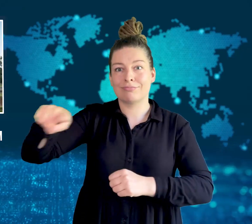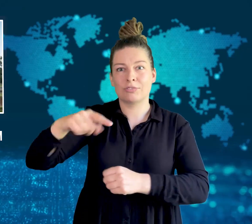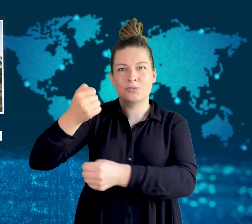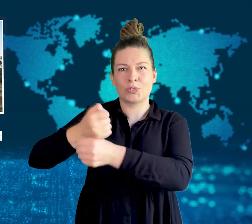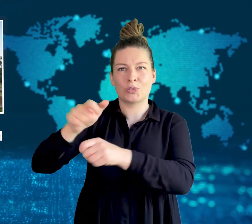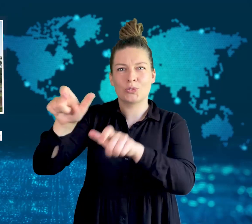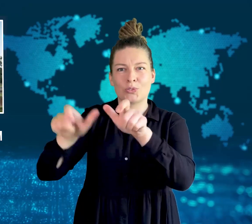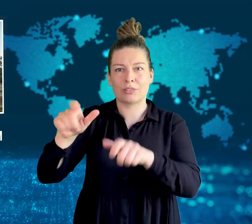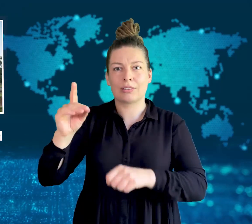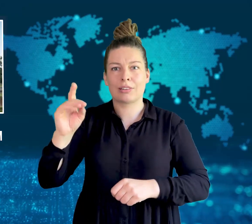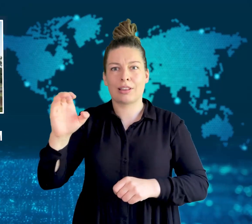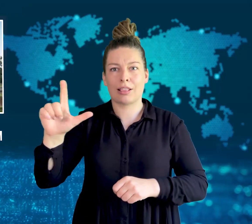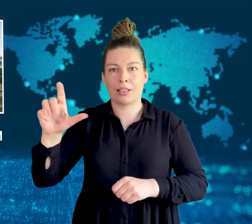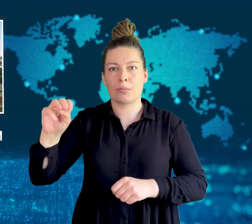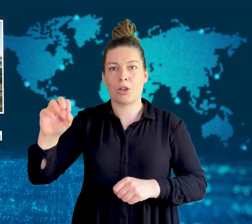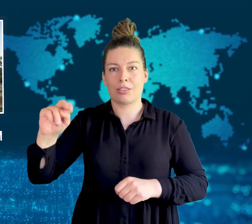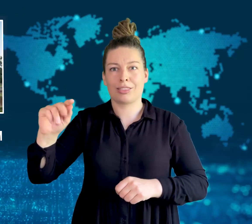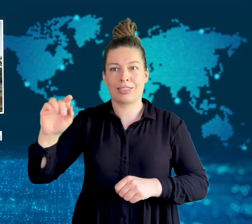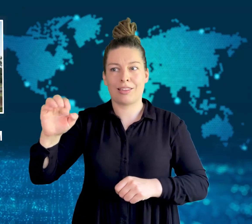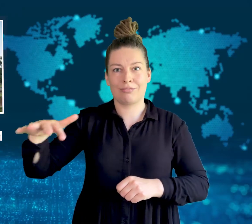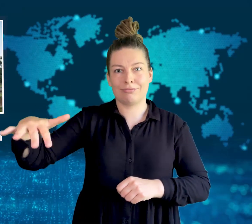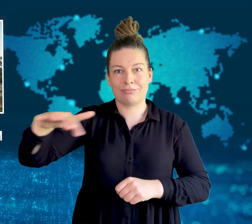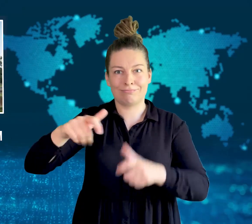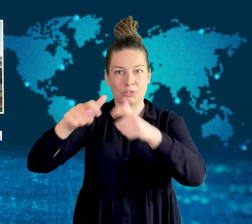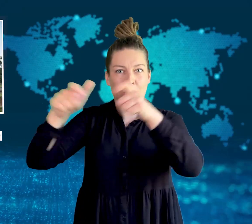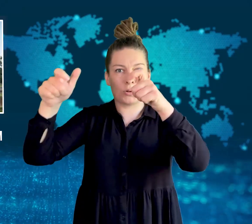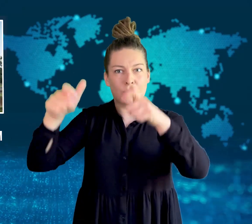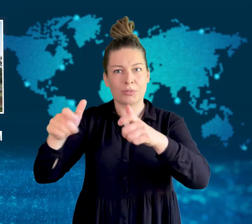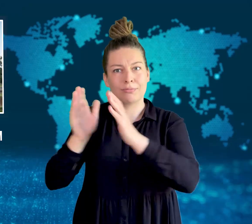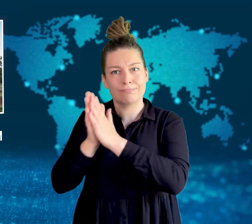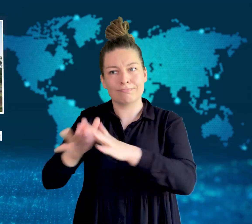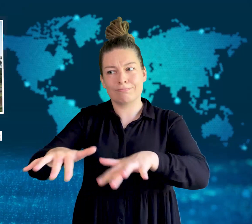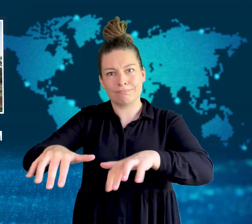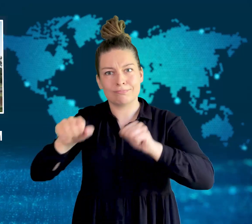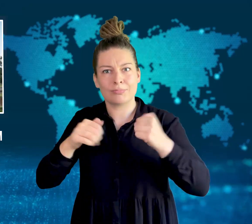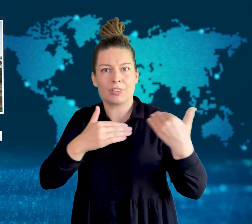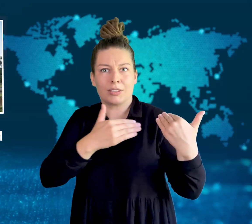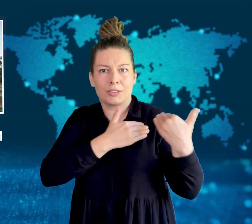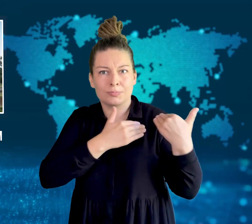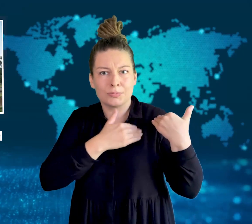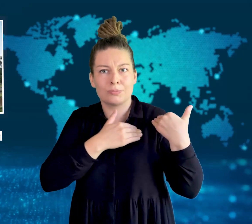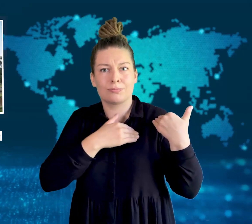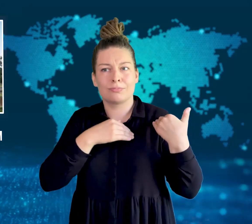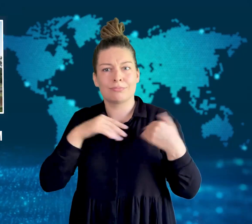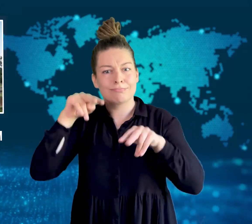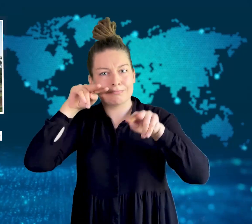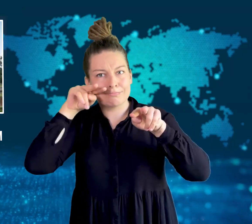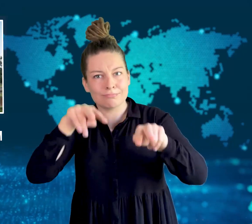those who were responsible for the violence.